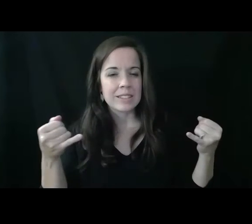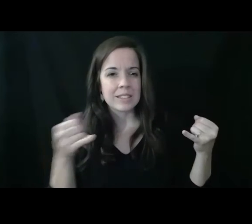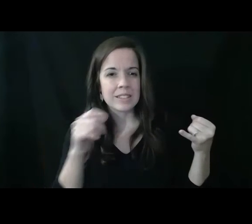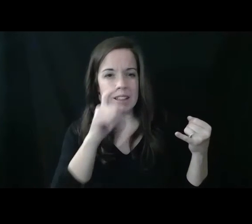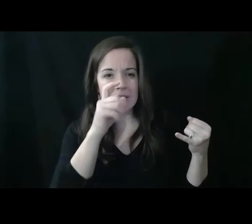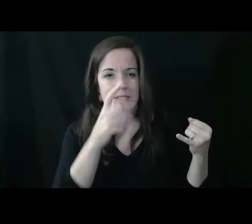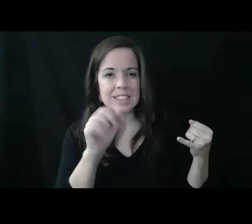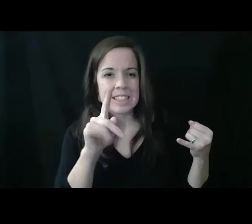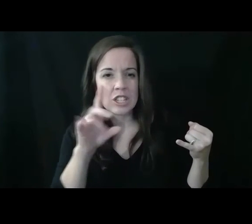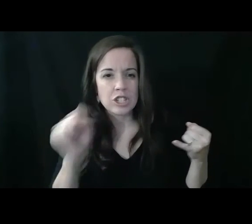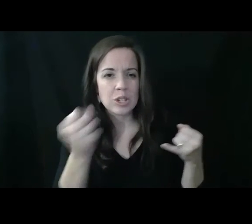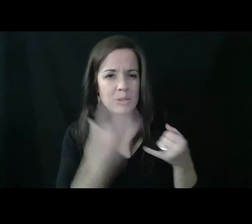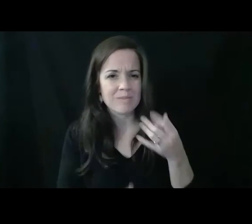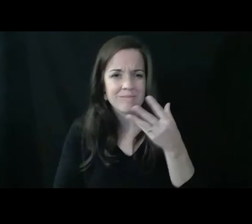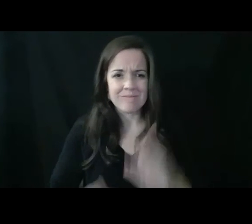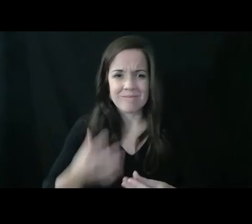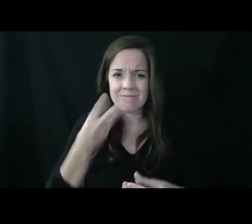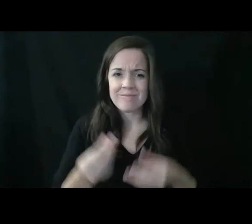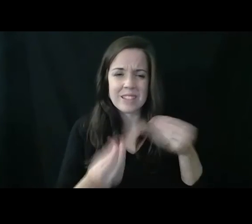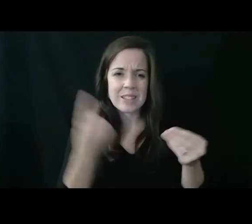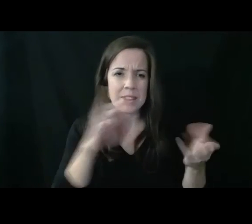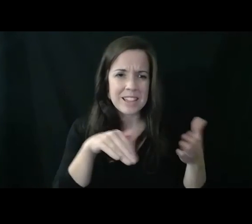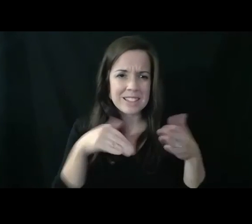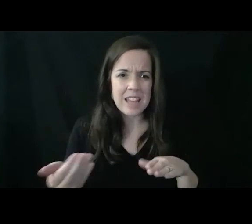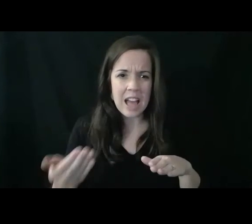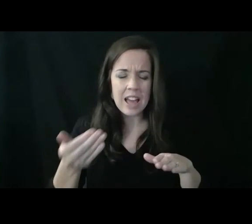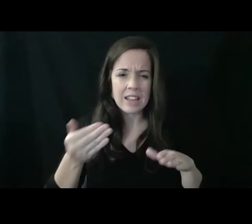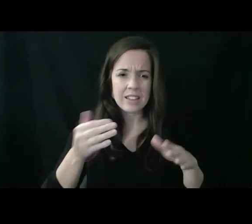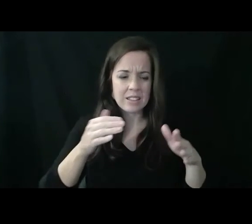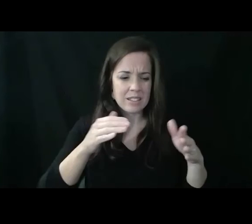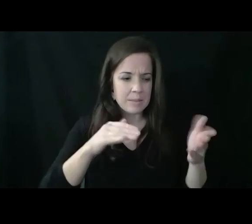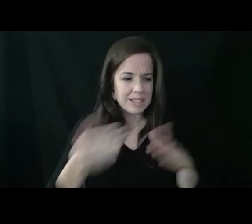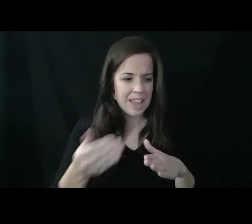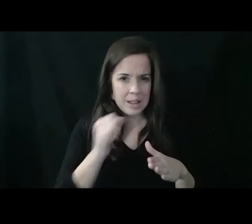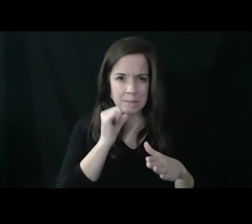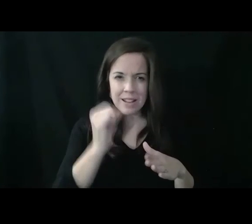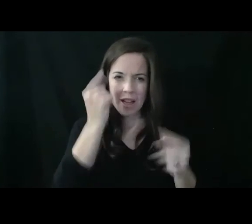the way something can die and be dead and not thought of for a long time, except how it changes